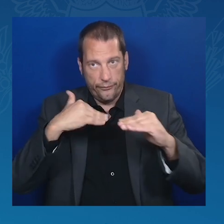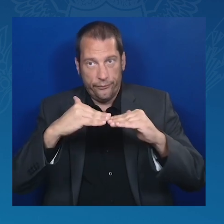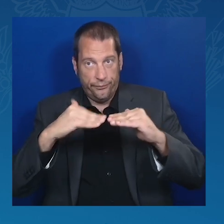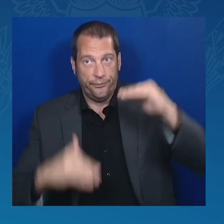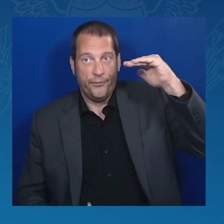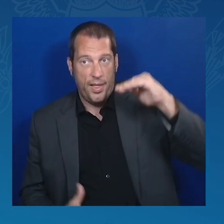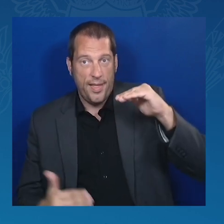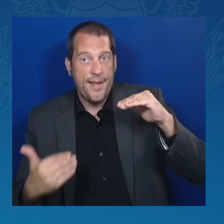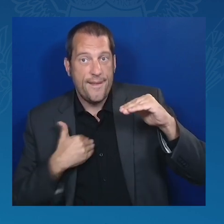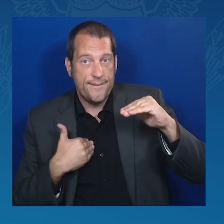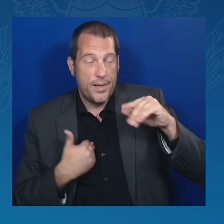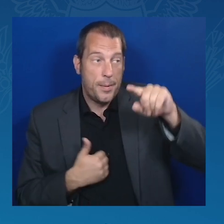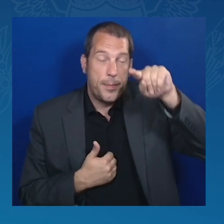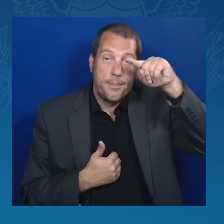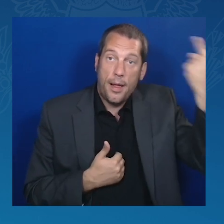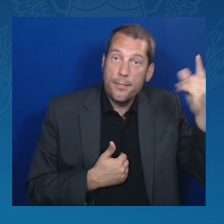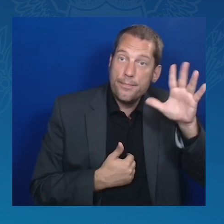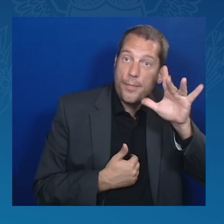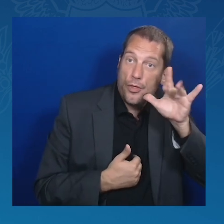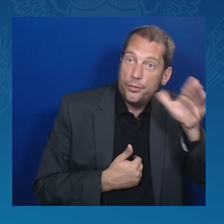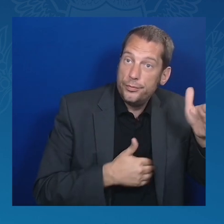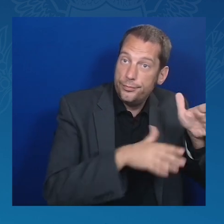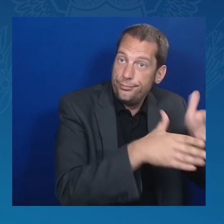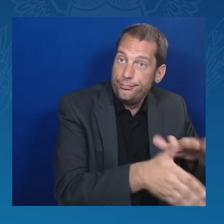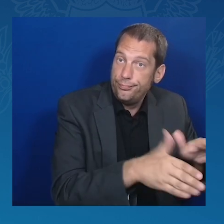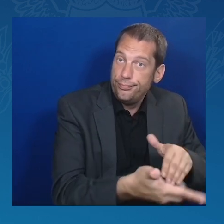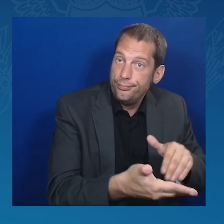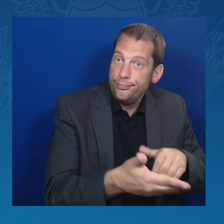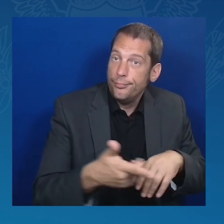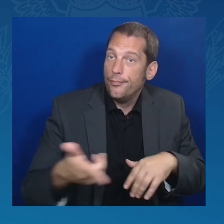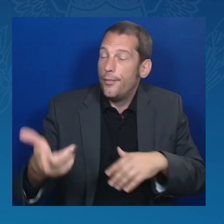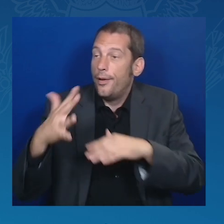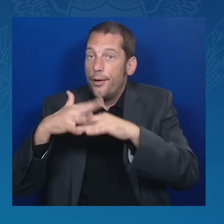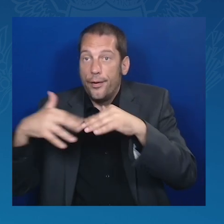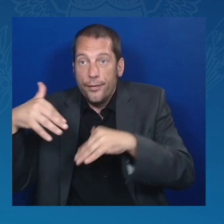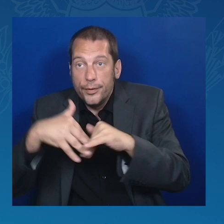who shouldn't have to because of biases and inadequate resources